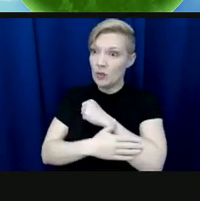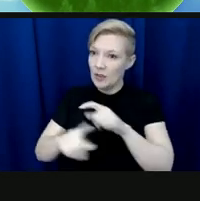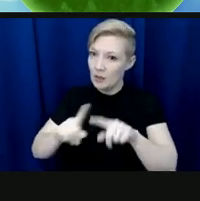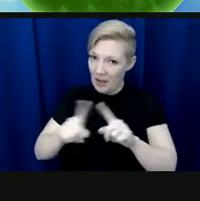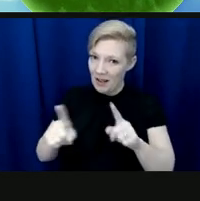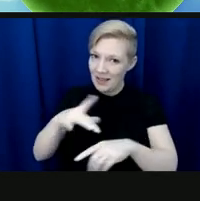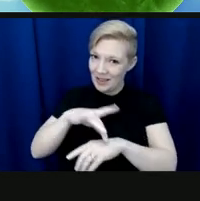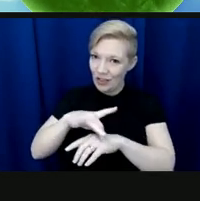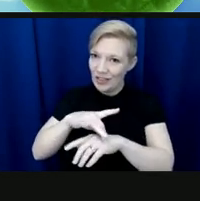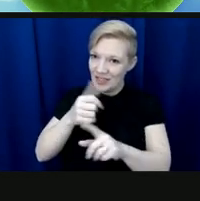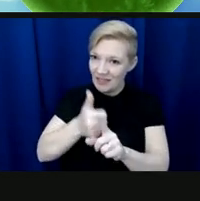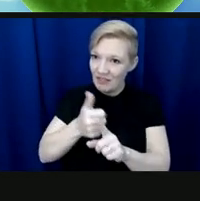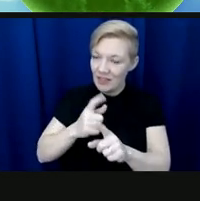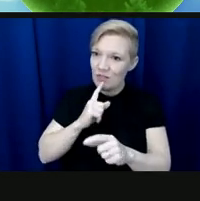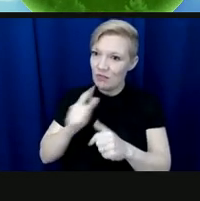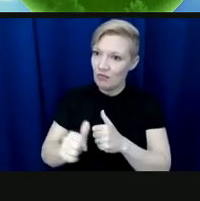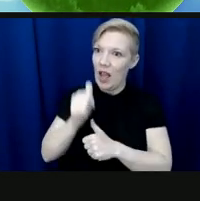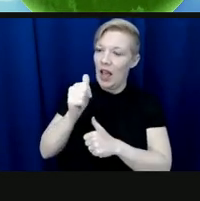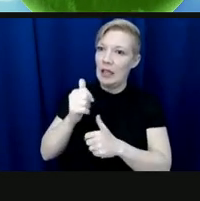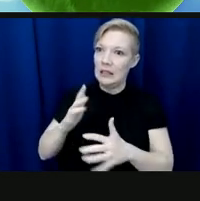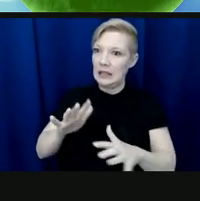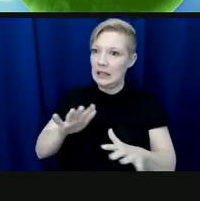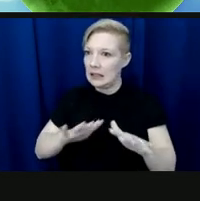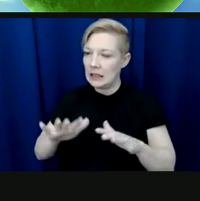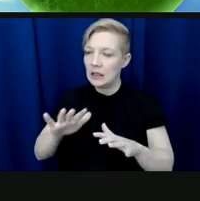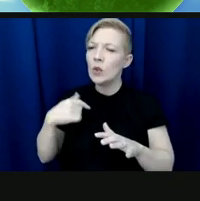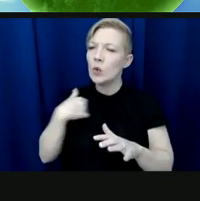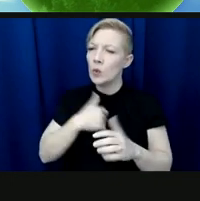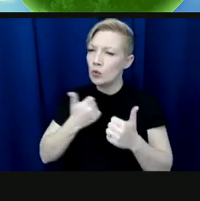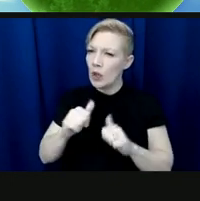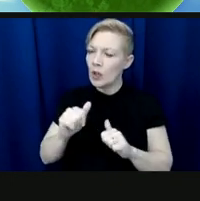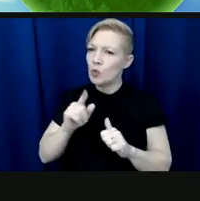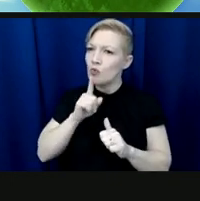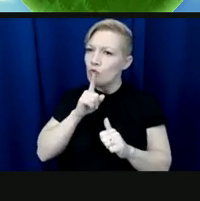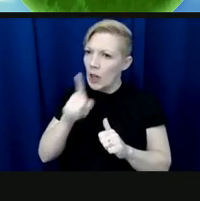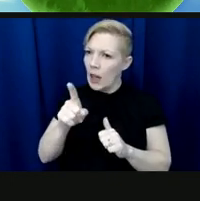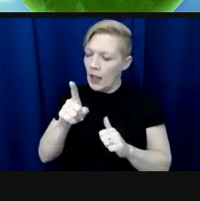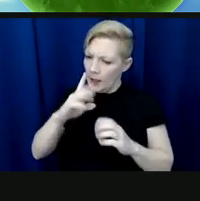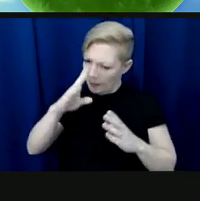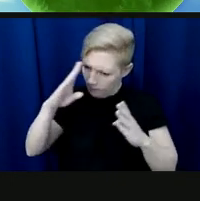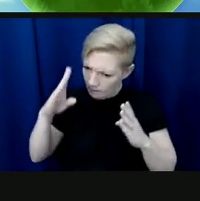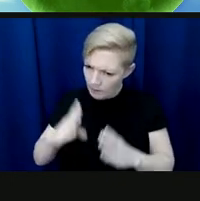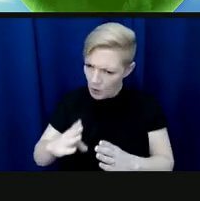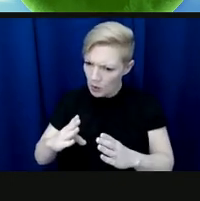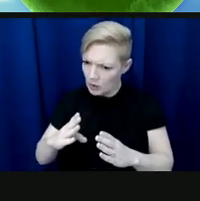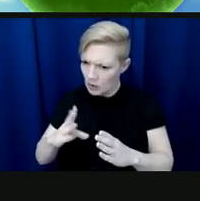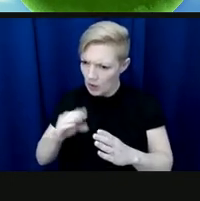And so we've really been trying to lean into that, to not just say doom and gloom,